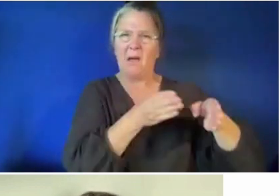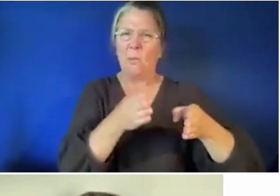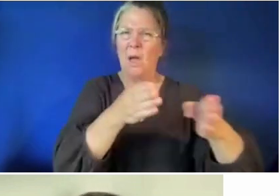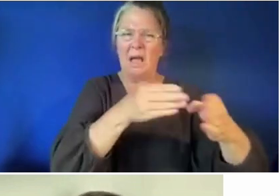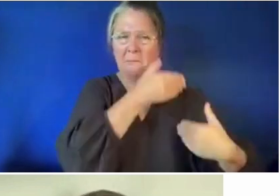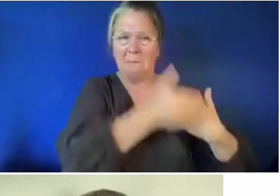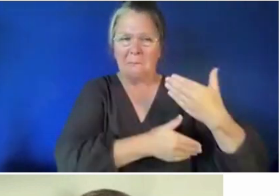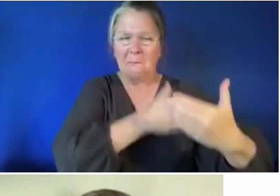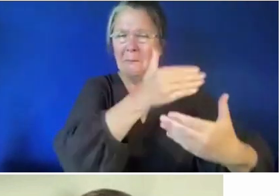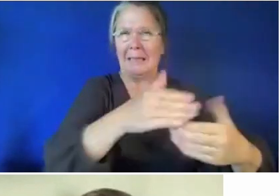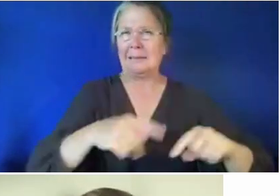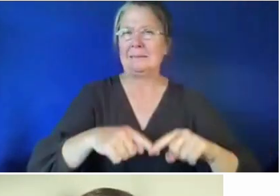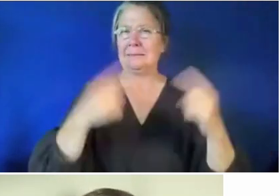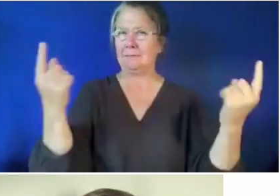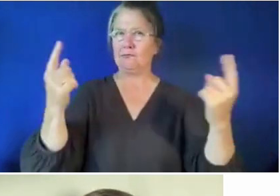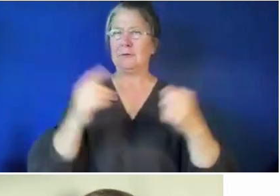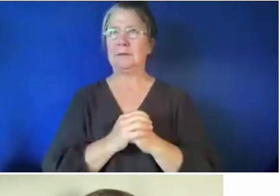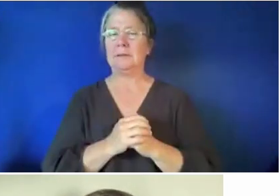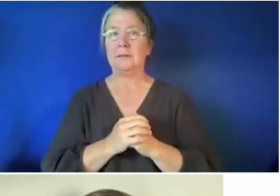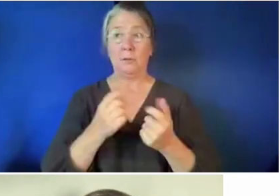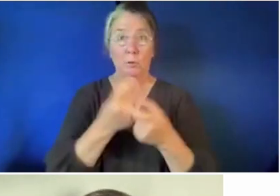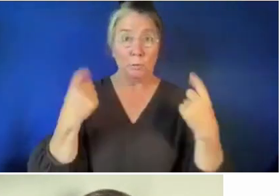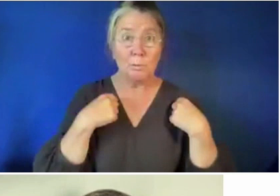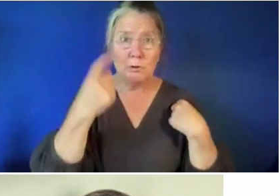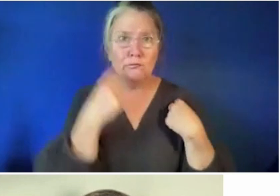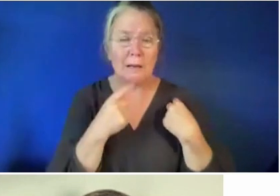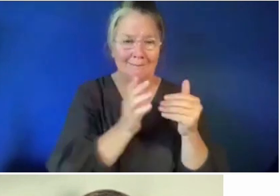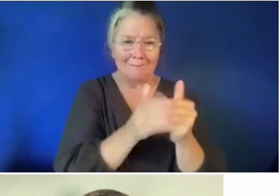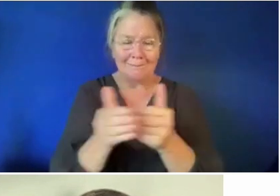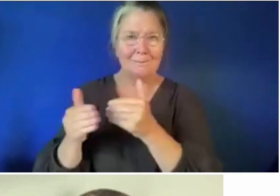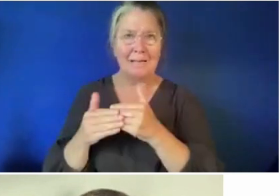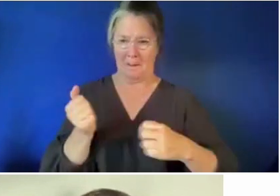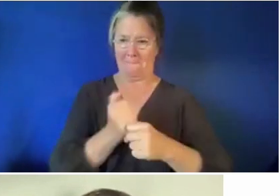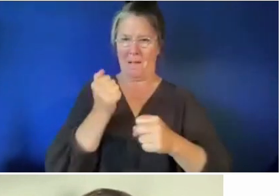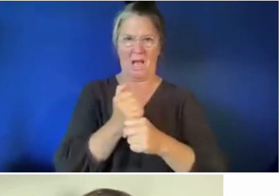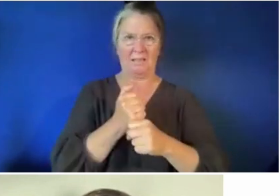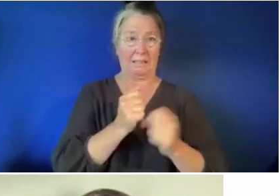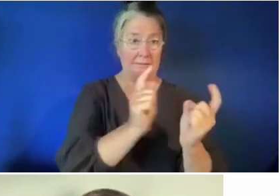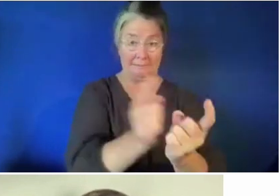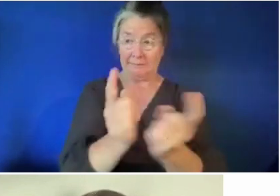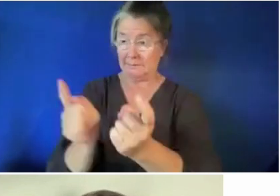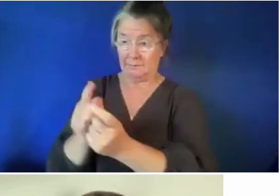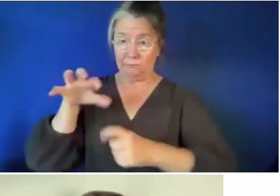of attempting to redress inequities even in that small scenario,